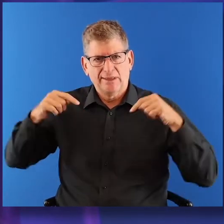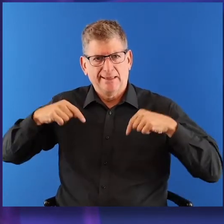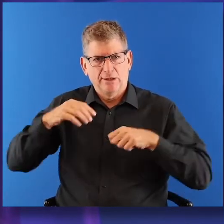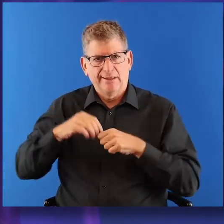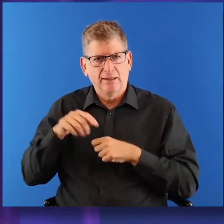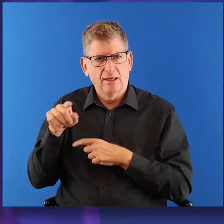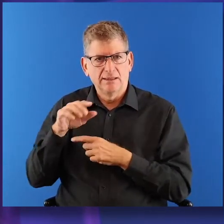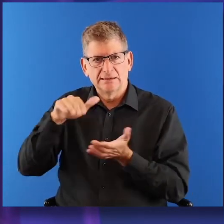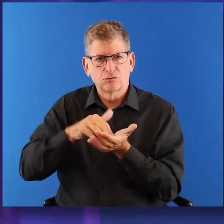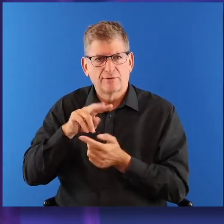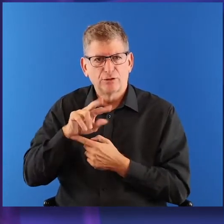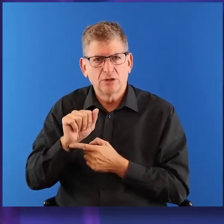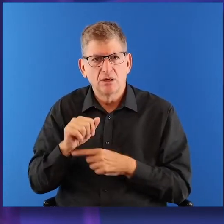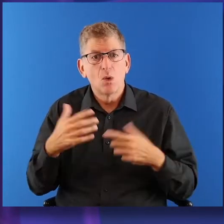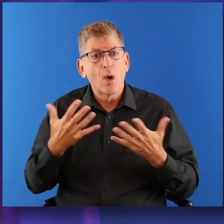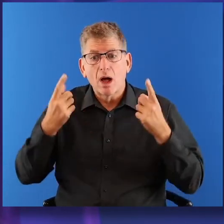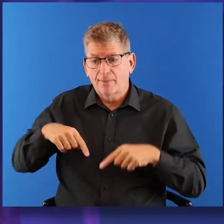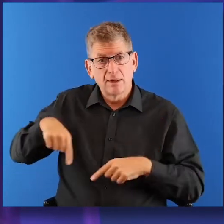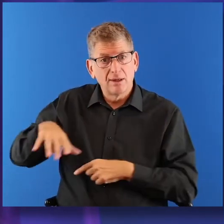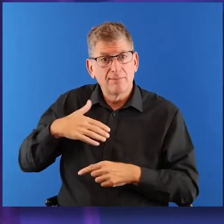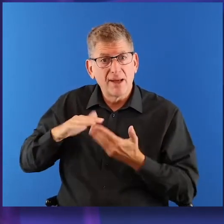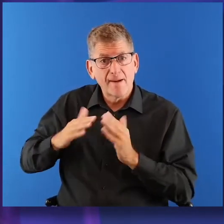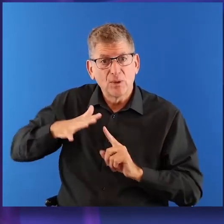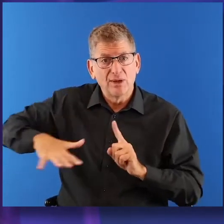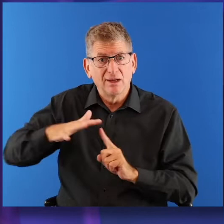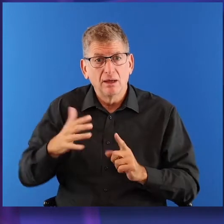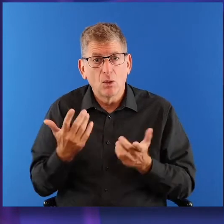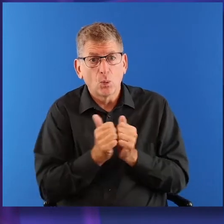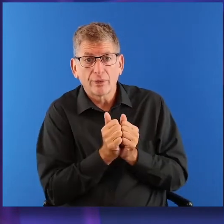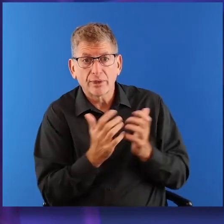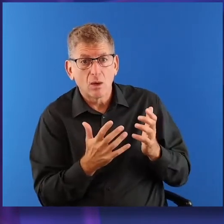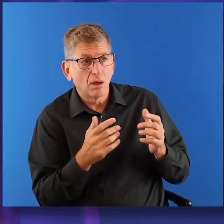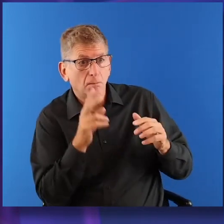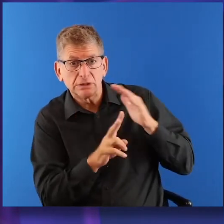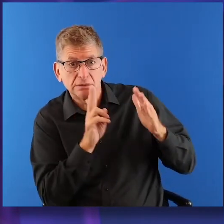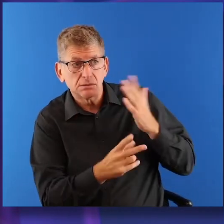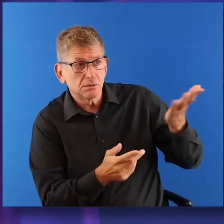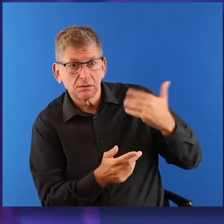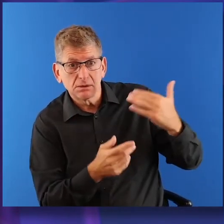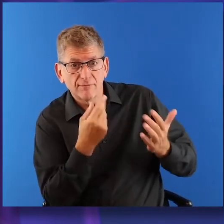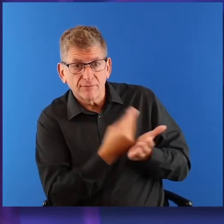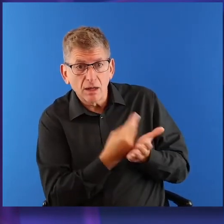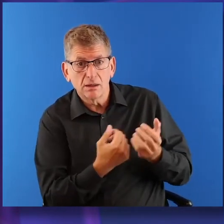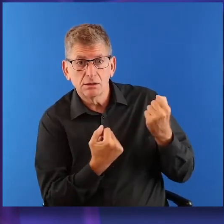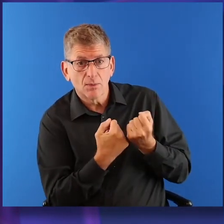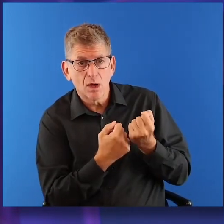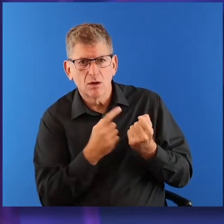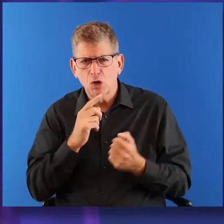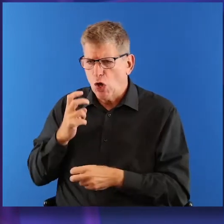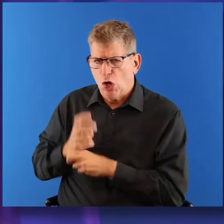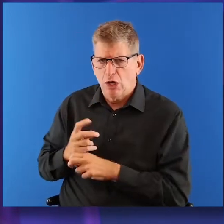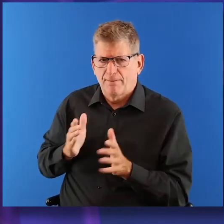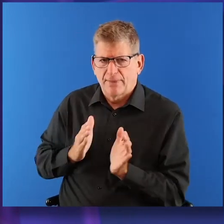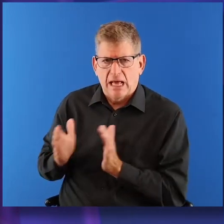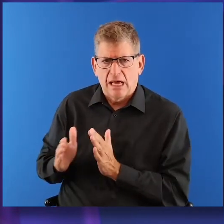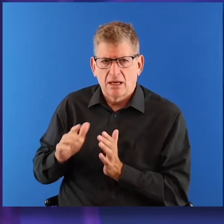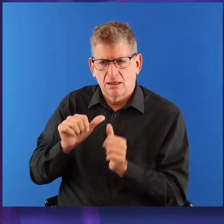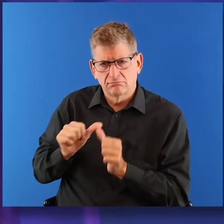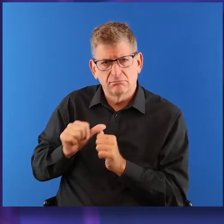it's really hard to plan your ongoing impact and intervention in your community. It's so important that you know what resources are coming